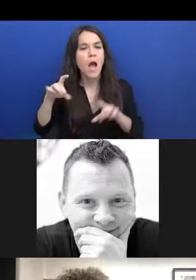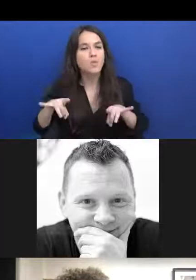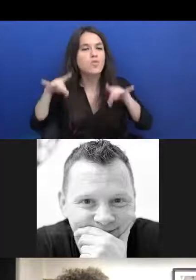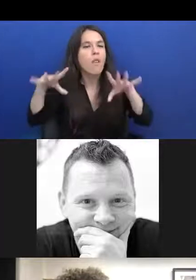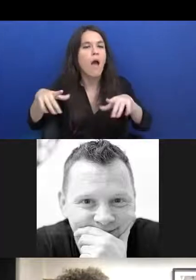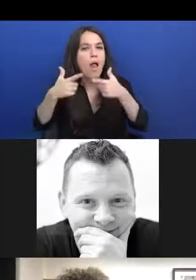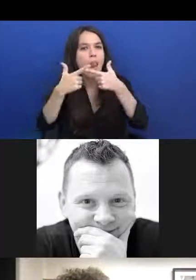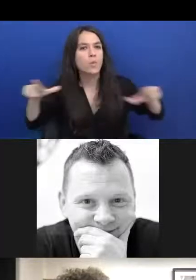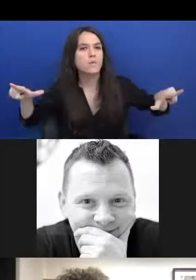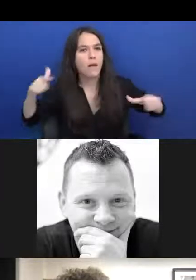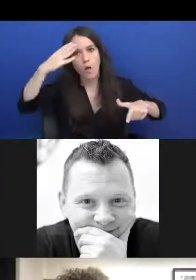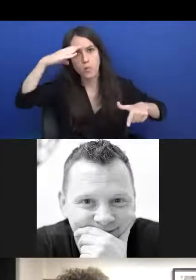there was a real flourishing of work